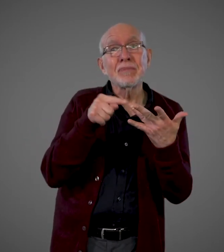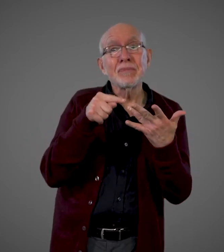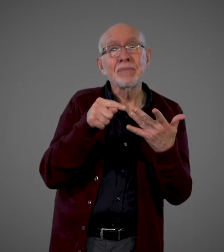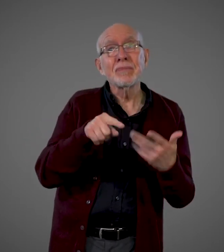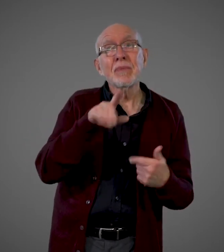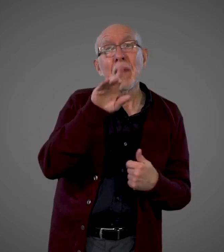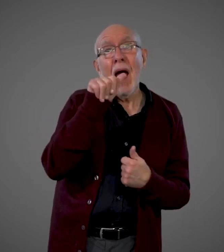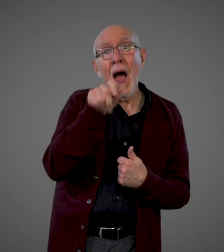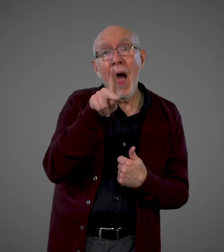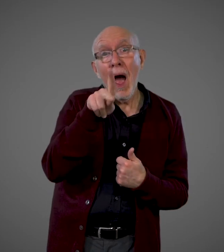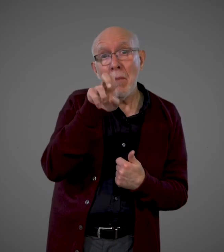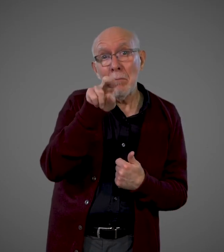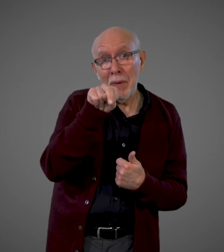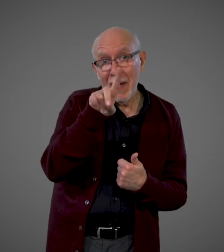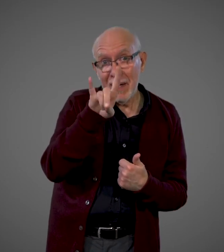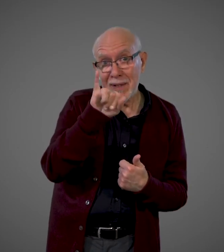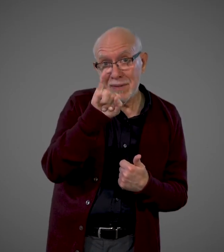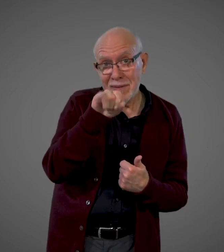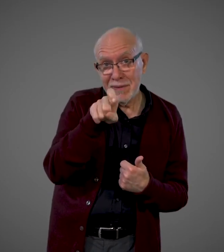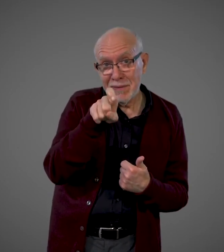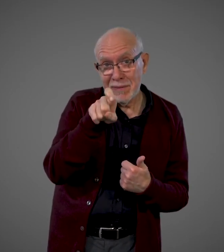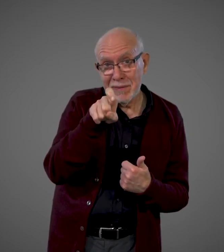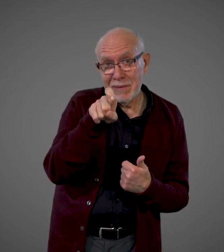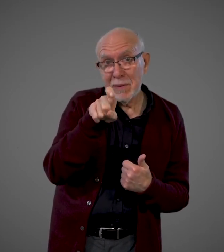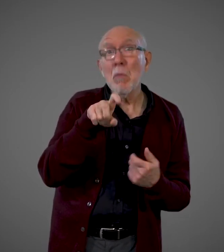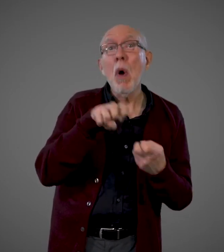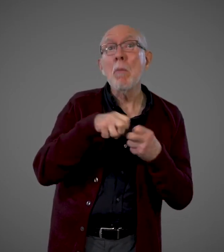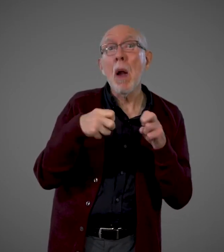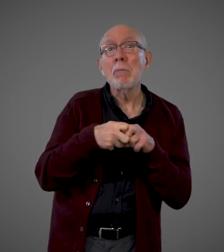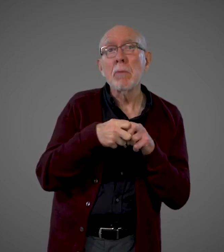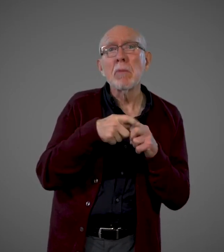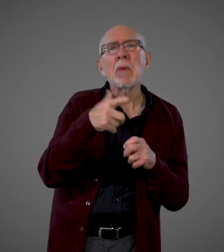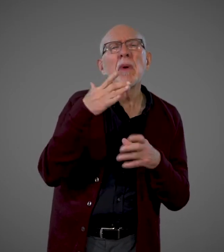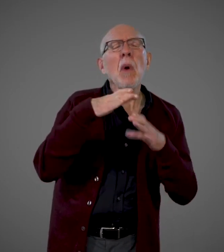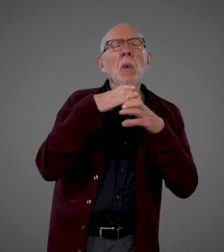You could have problems with your appendix,